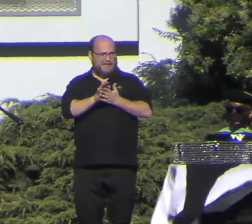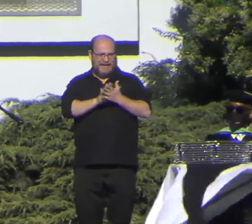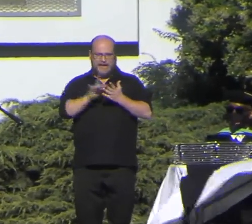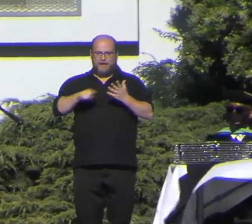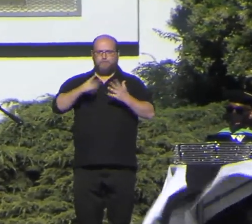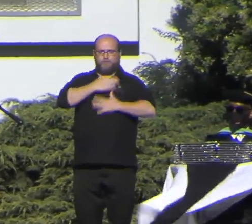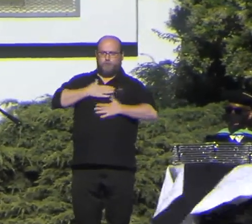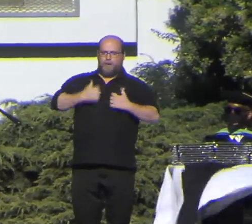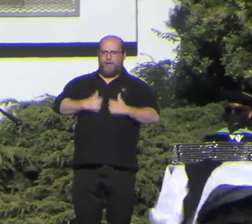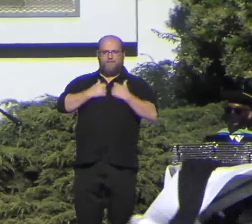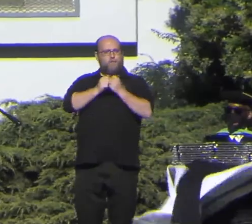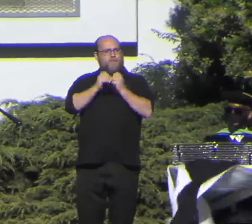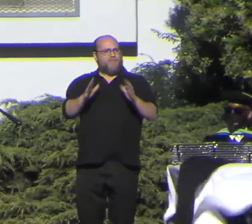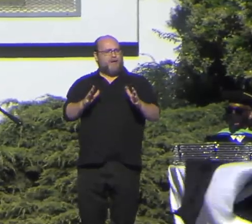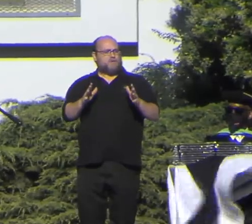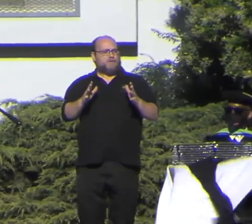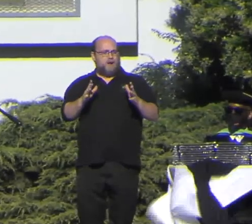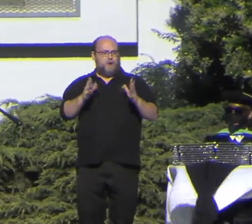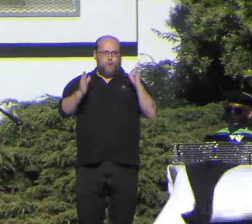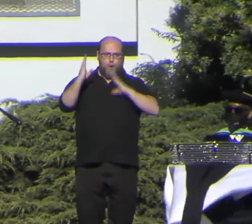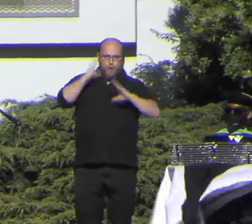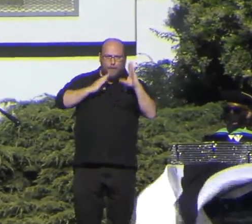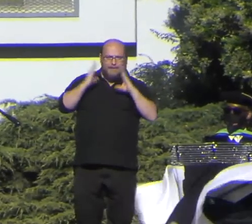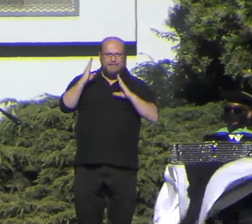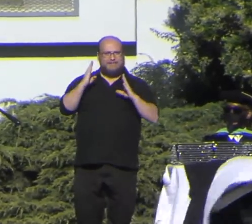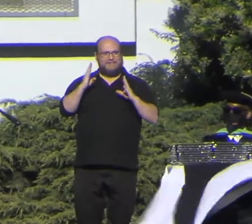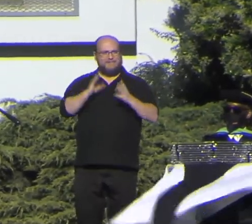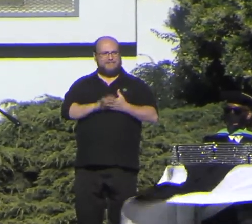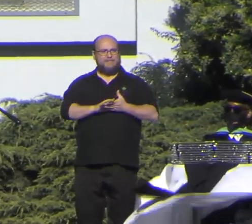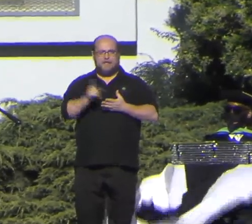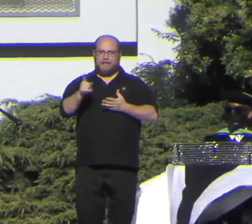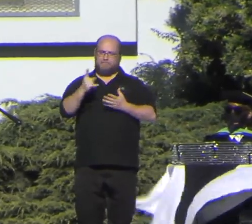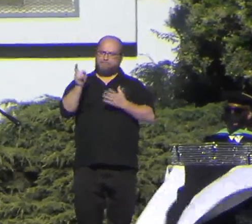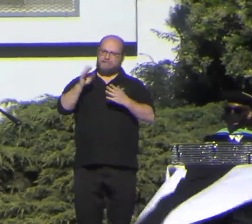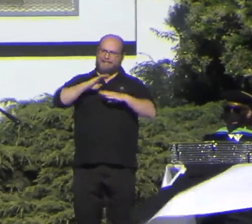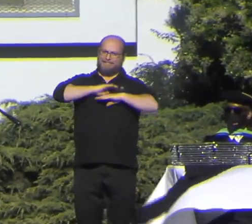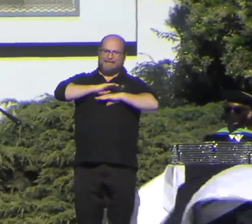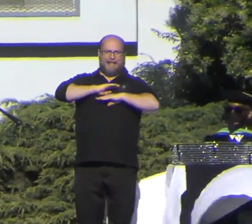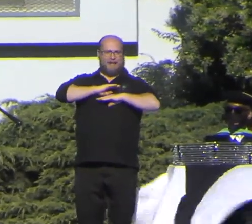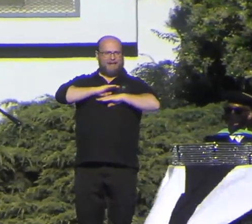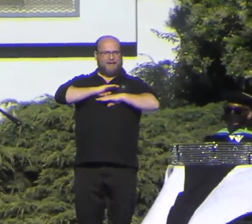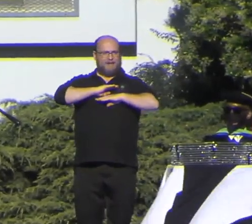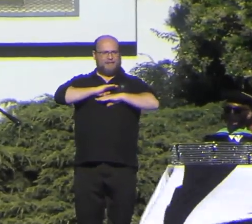Pooh’s ability to be content and be himself is something that most cannot do and I admire a lot.